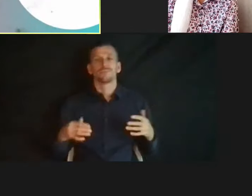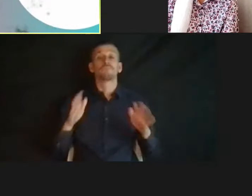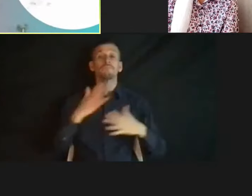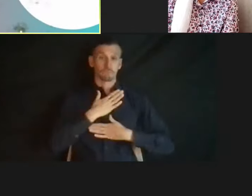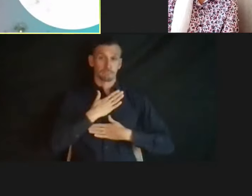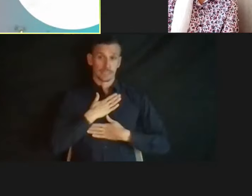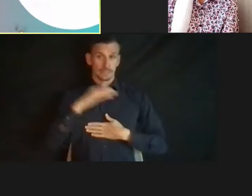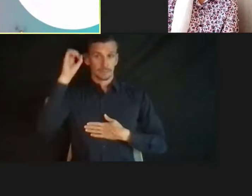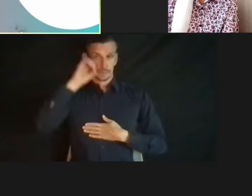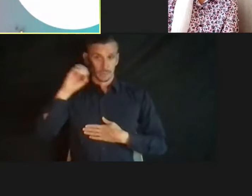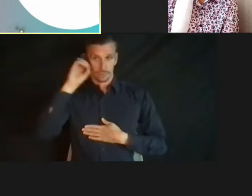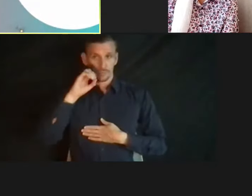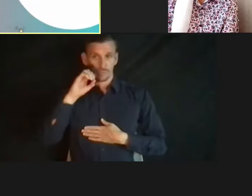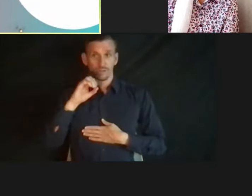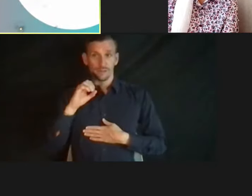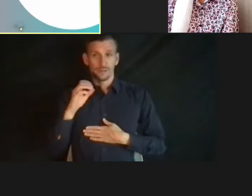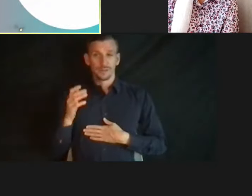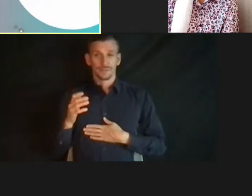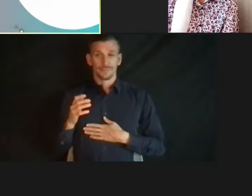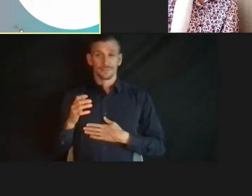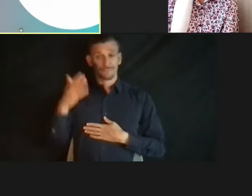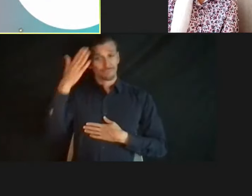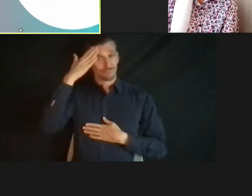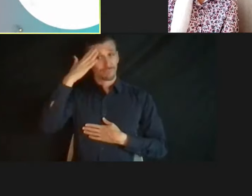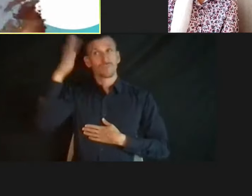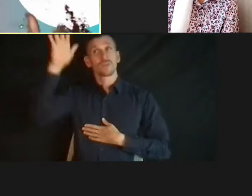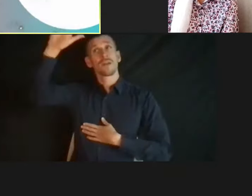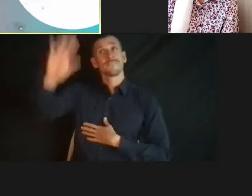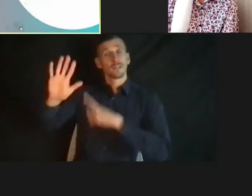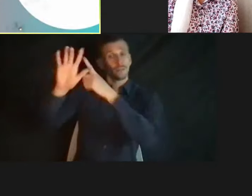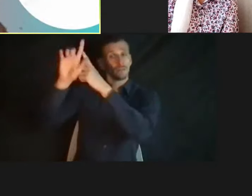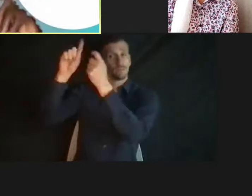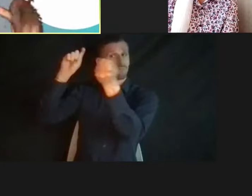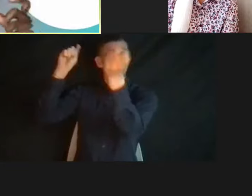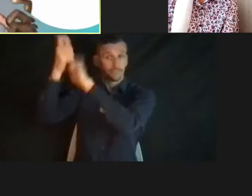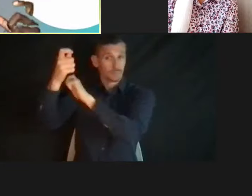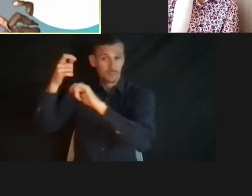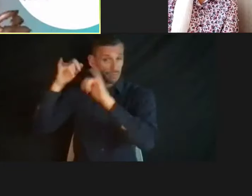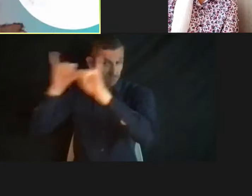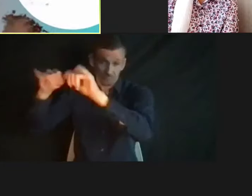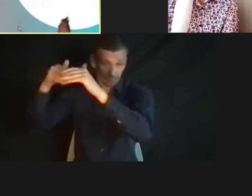dealable solution for us, local solutions need to be prioritized in the global systems of financing,